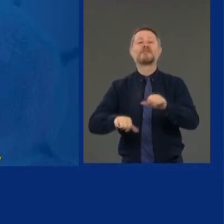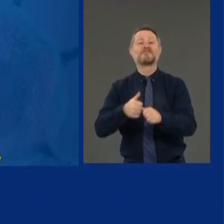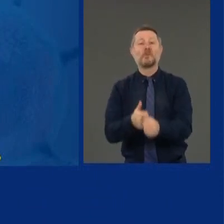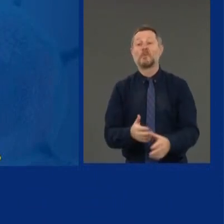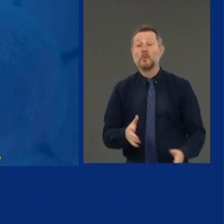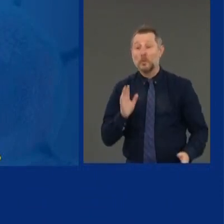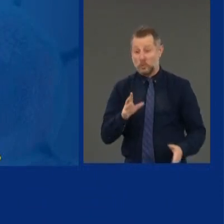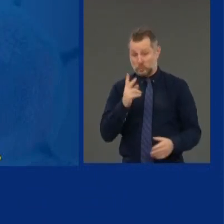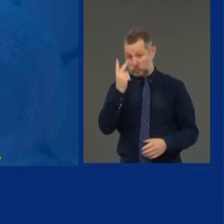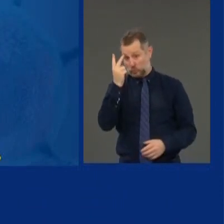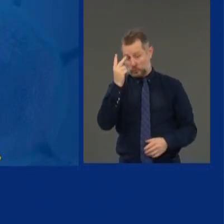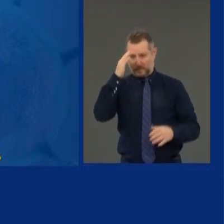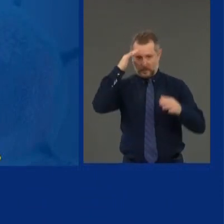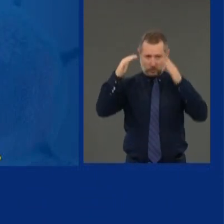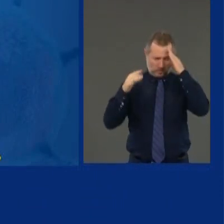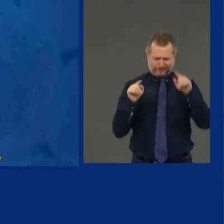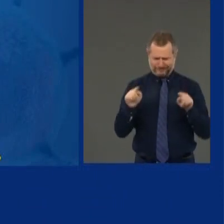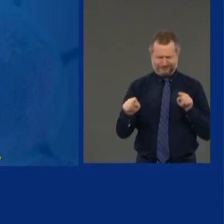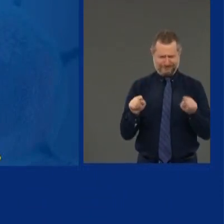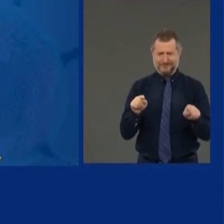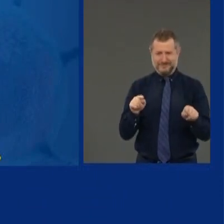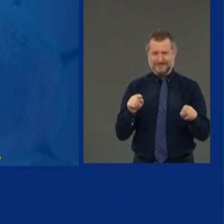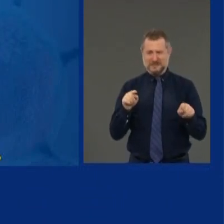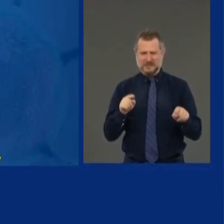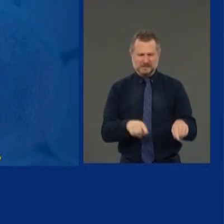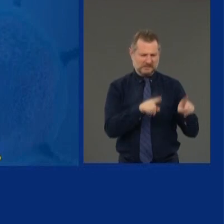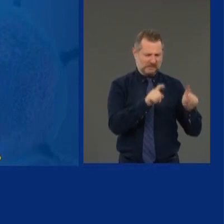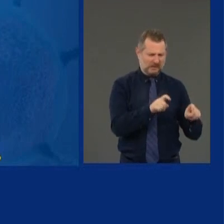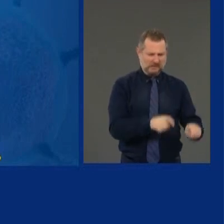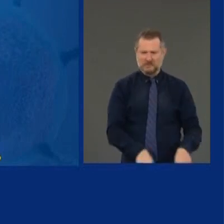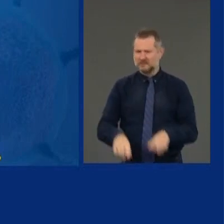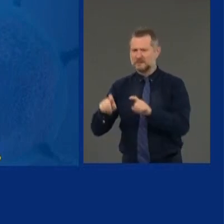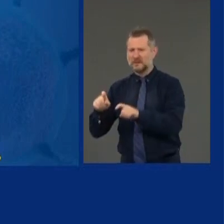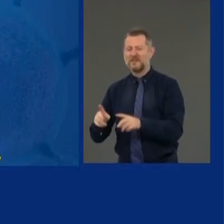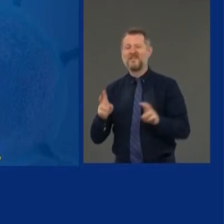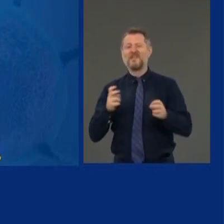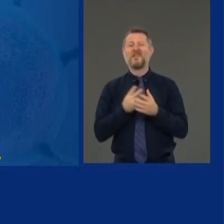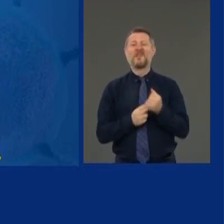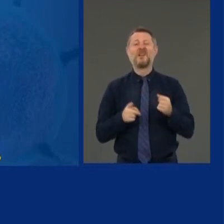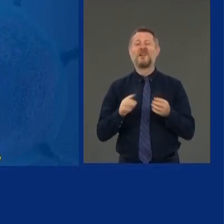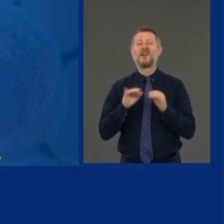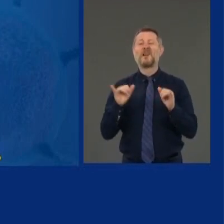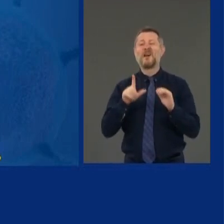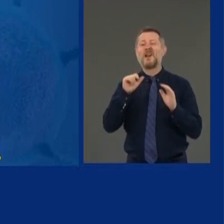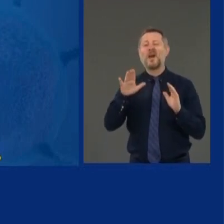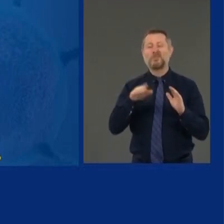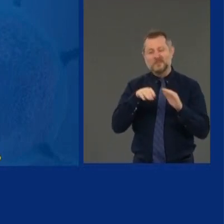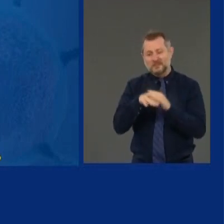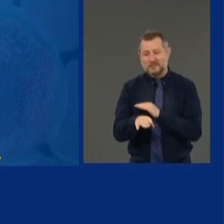IT MOVES AS A MATTER OF SCIENCE. BUT THERE WERE TWO THEORIES.